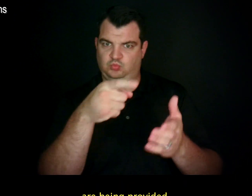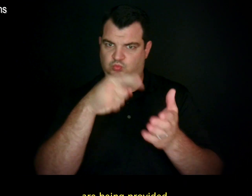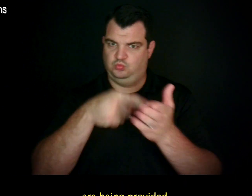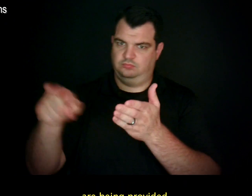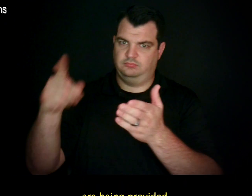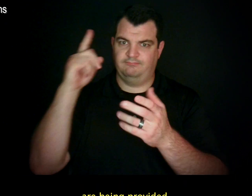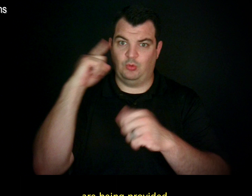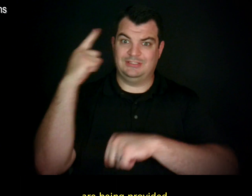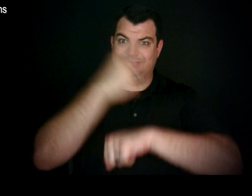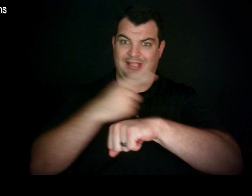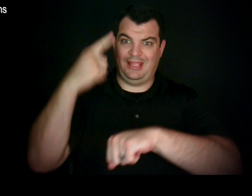are being provided.